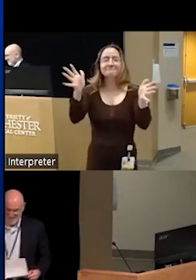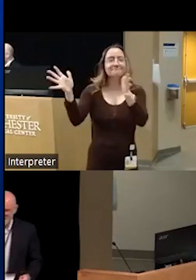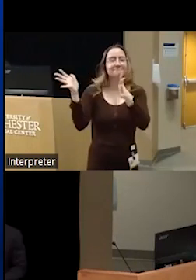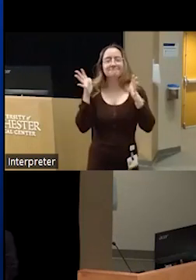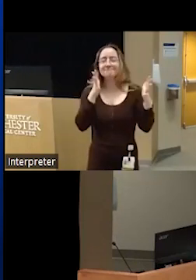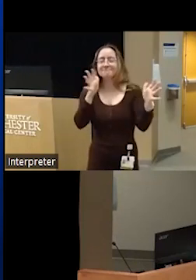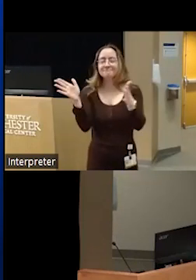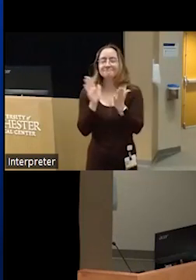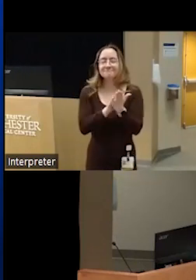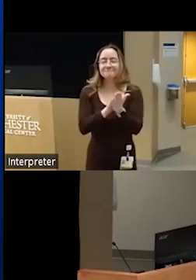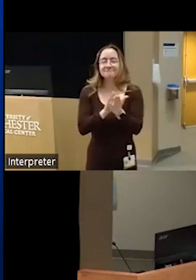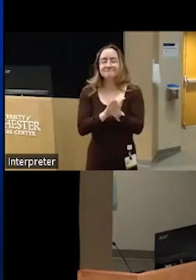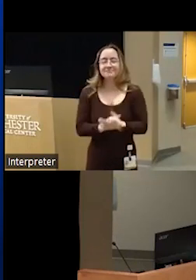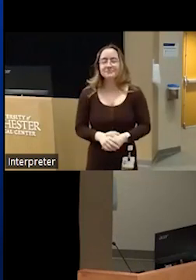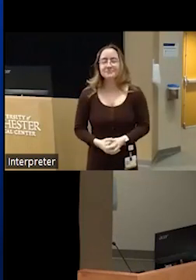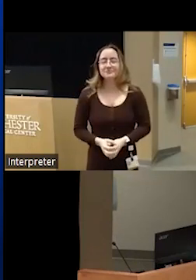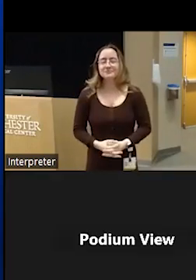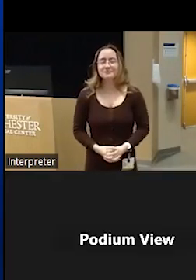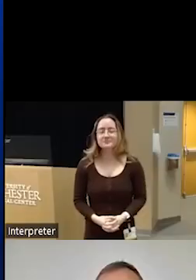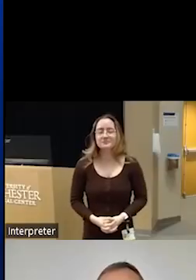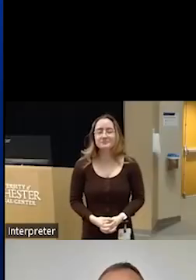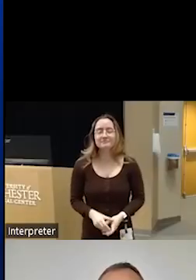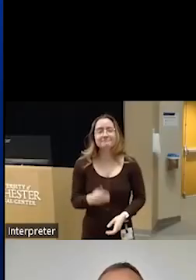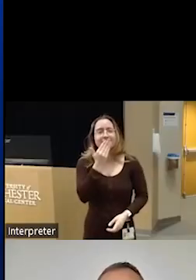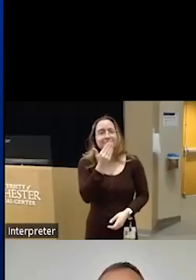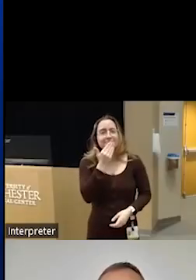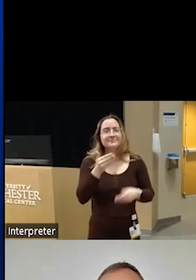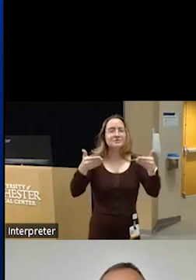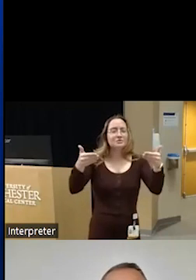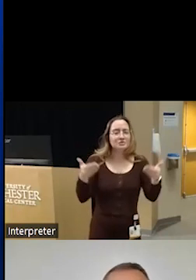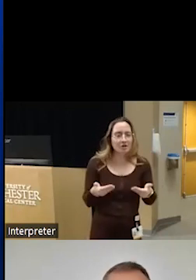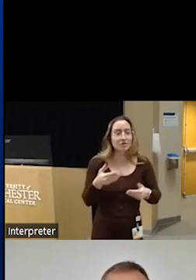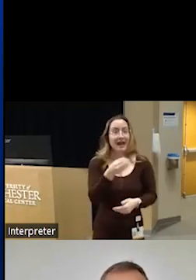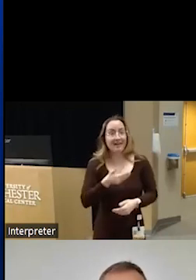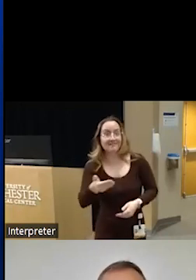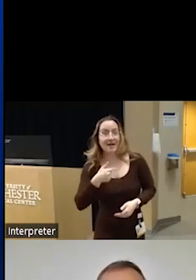Great. Thanks very much Steve for the very kind introduction and also the invitation and I'm obviously extremely